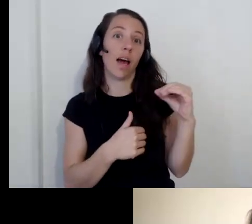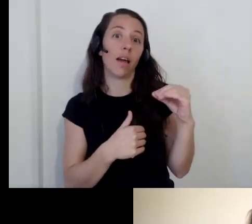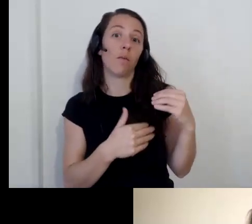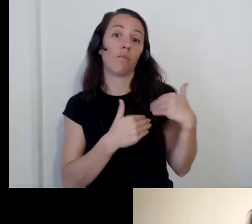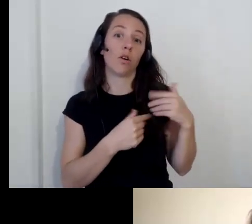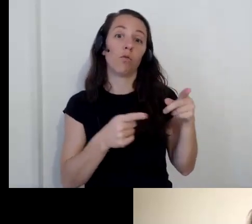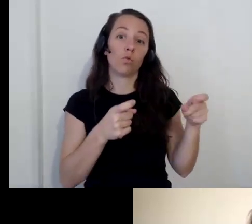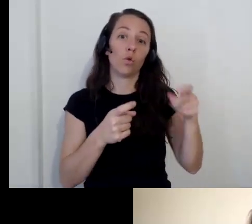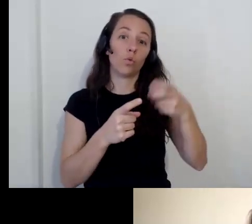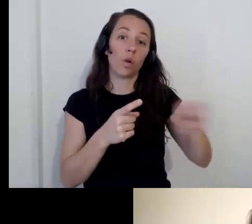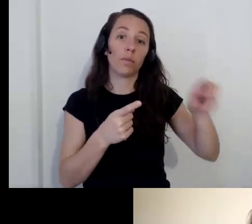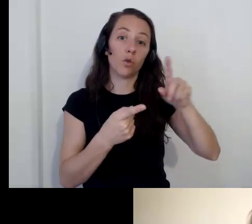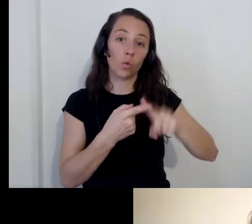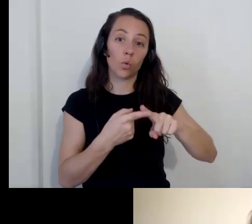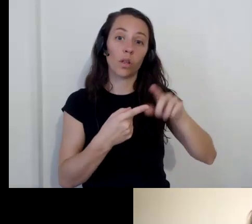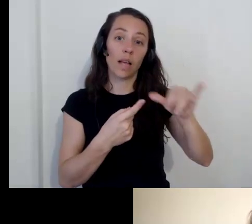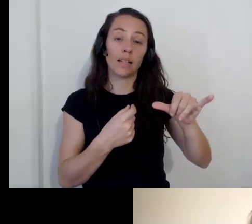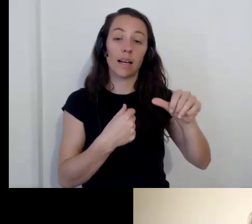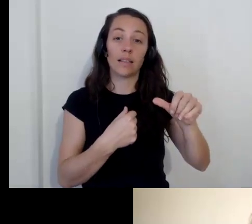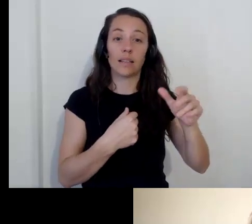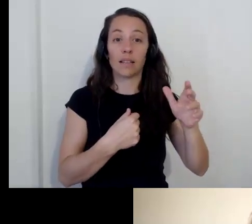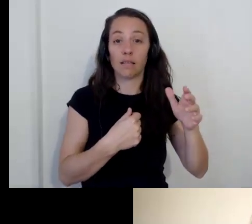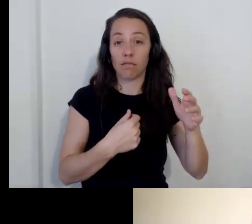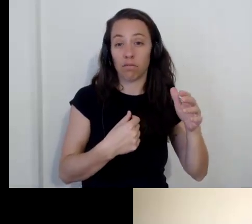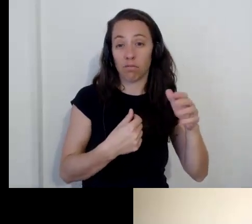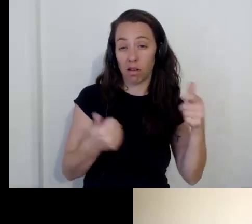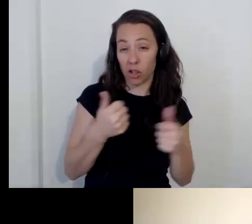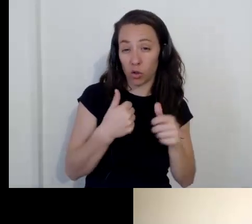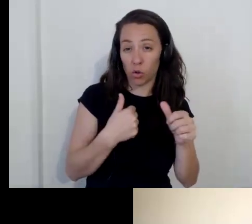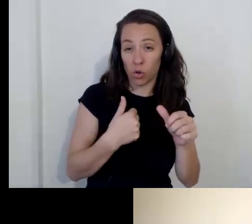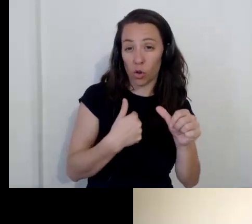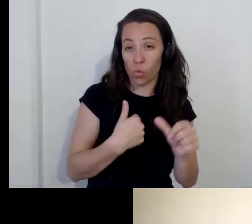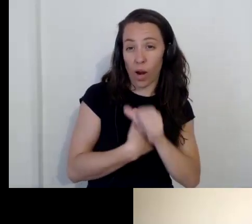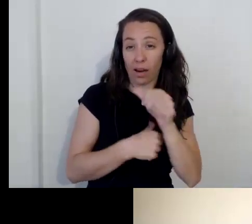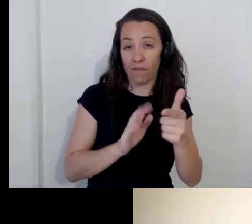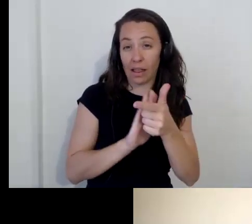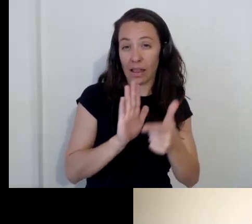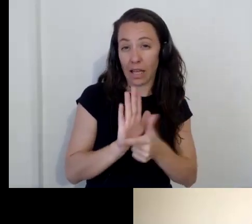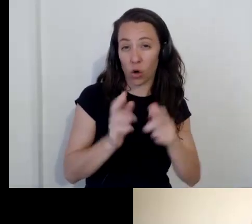So I guess I'm reading that like are you thinking that